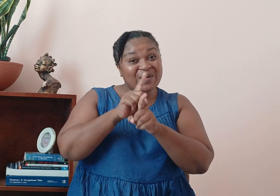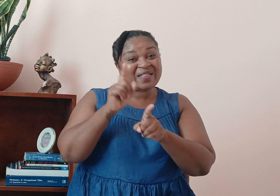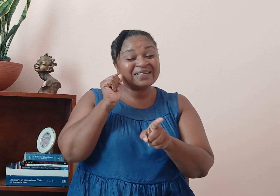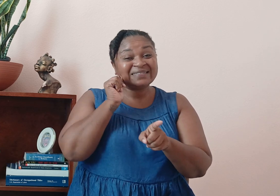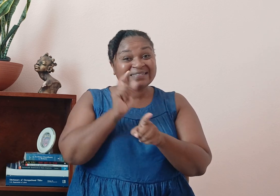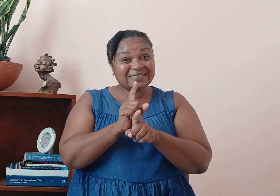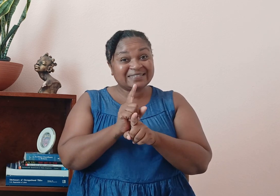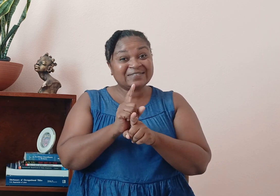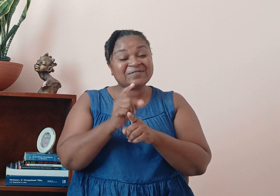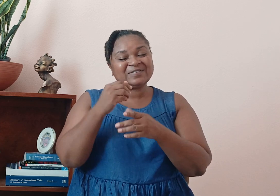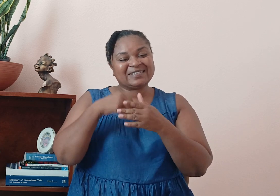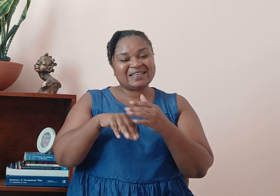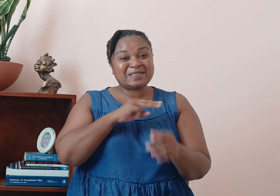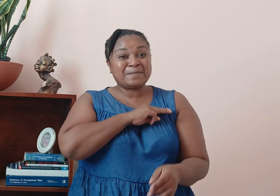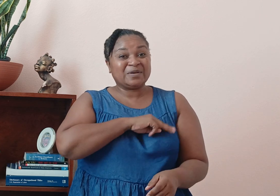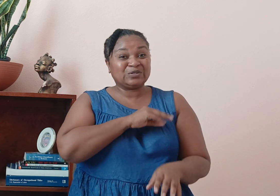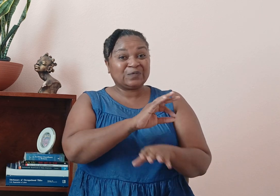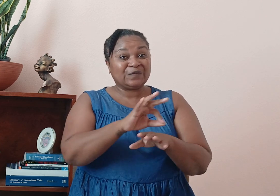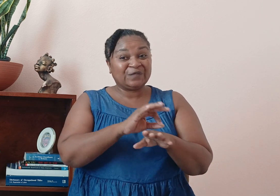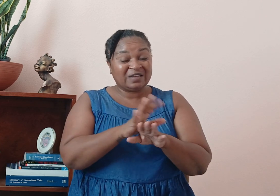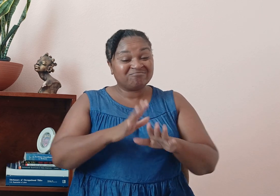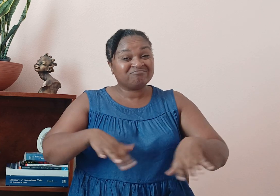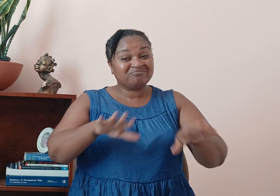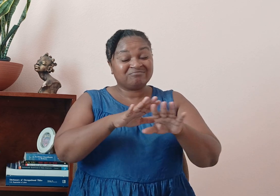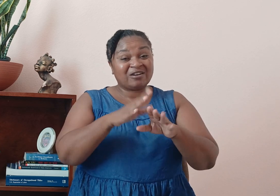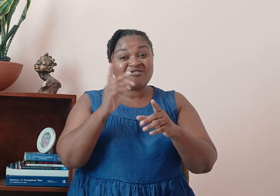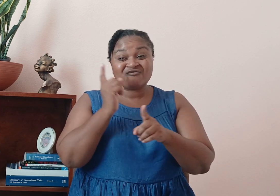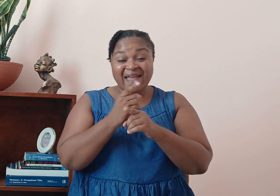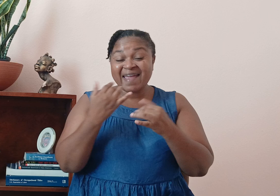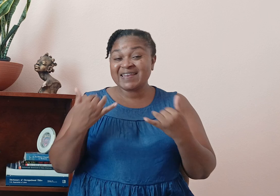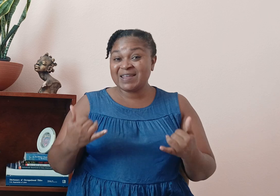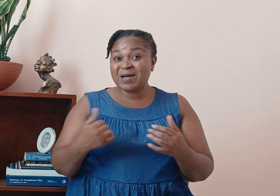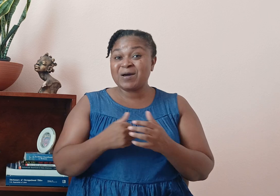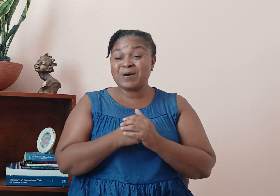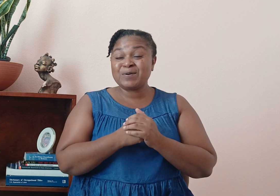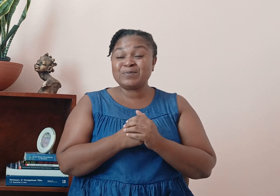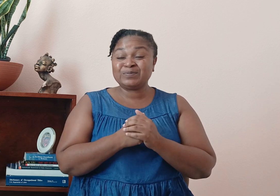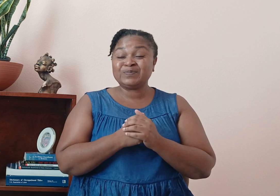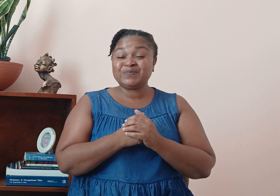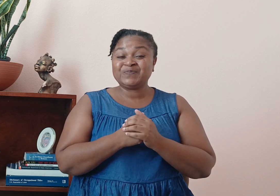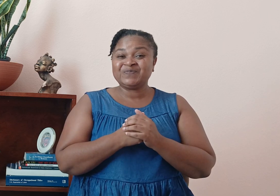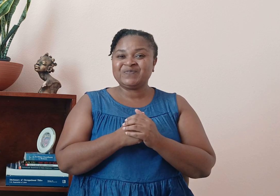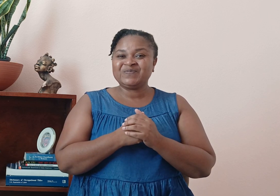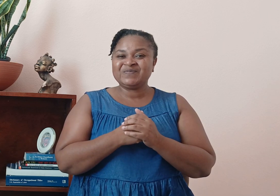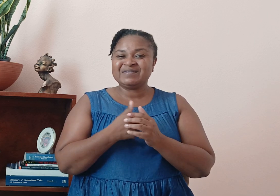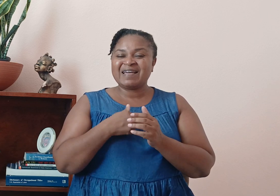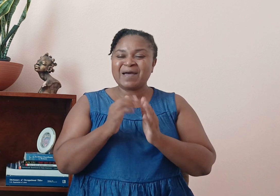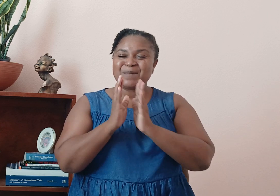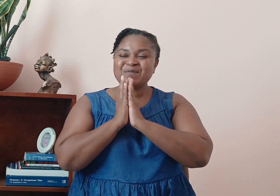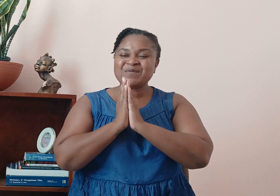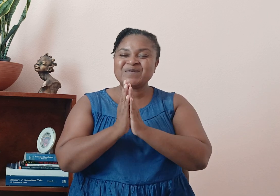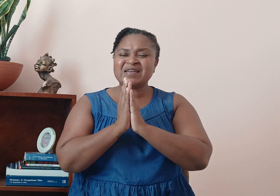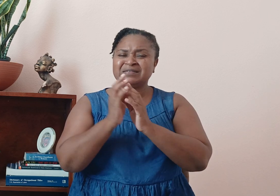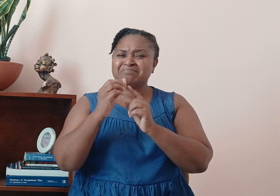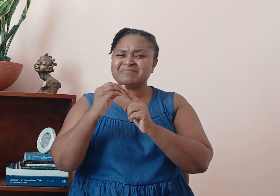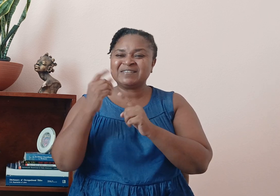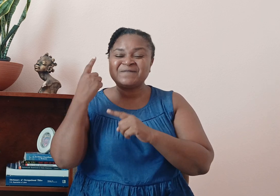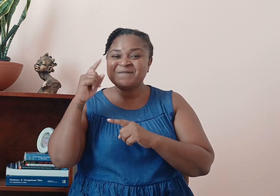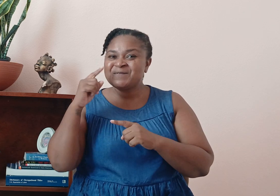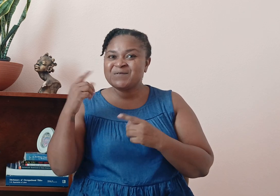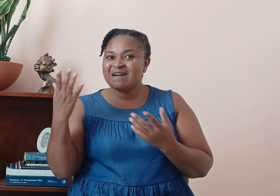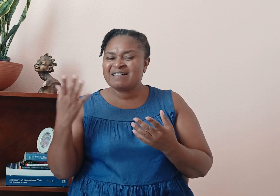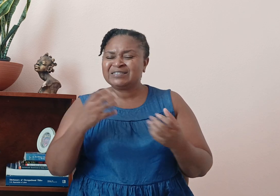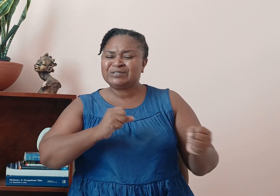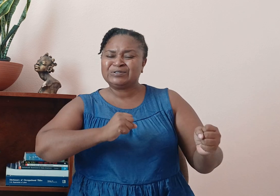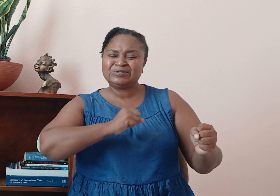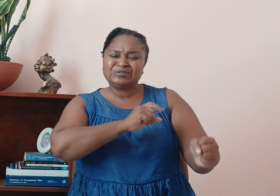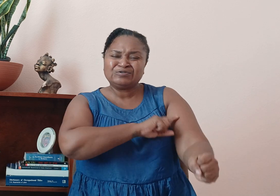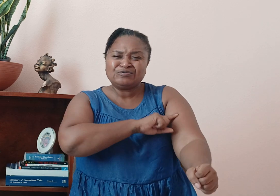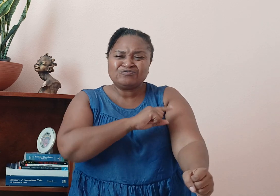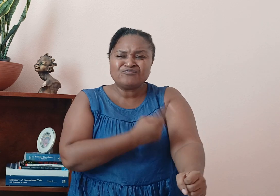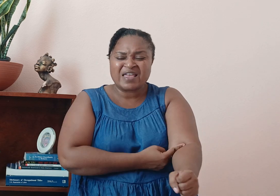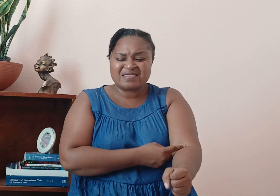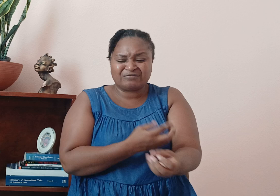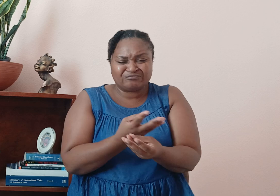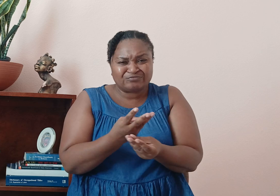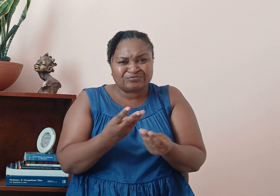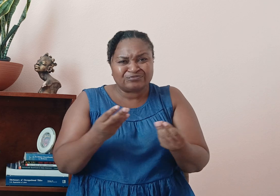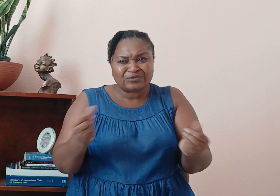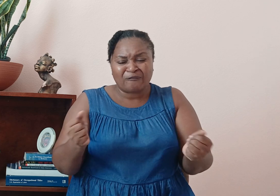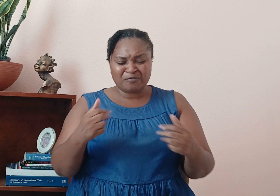in the mission field right now. I pray especially for strength of resolve and courage for my